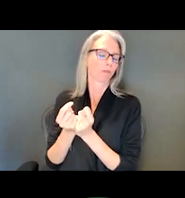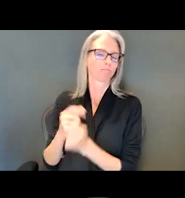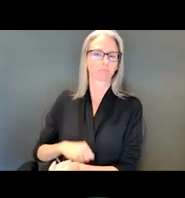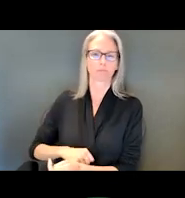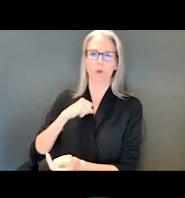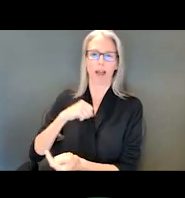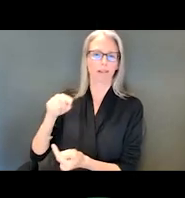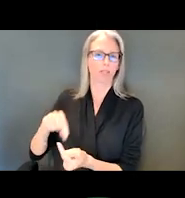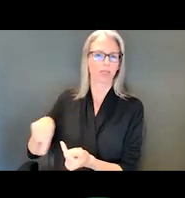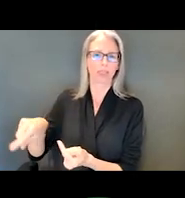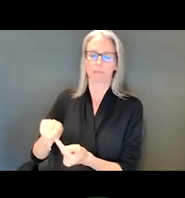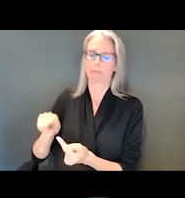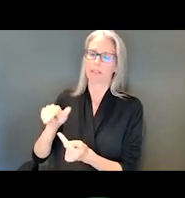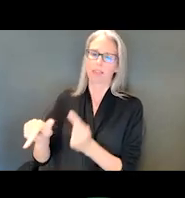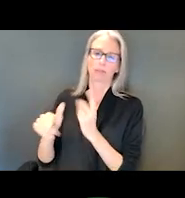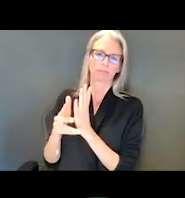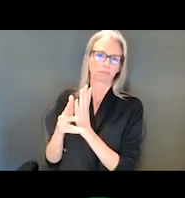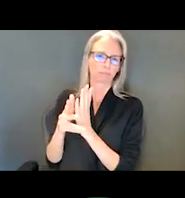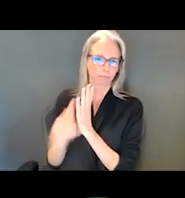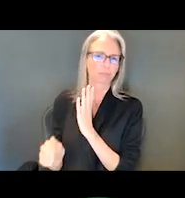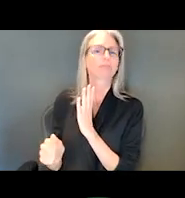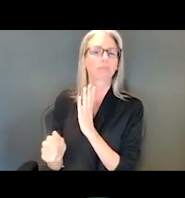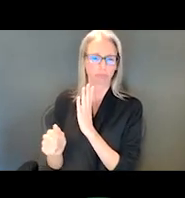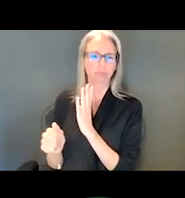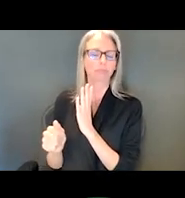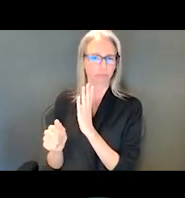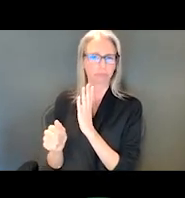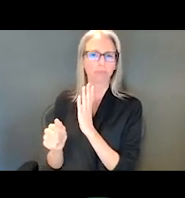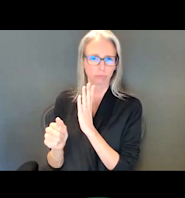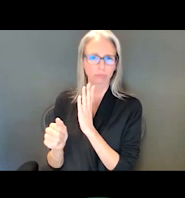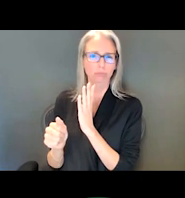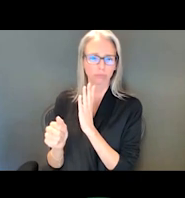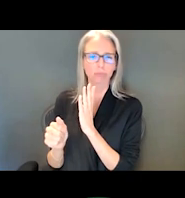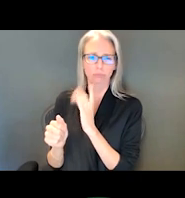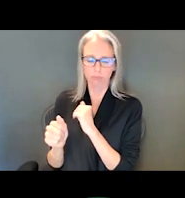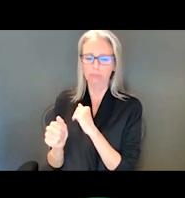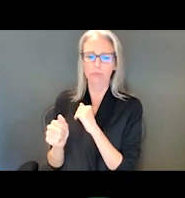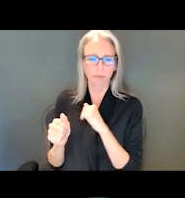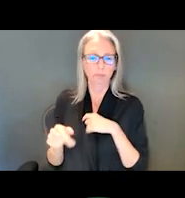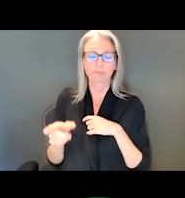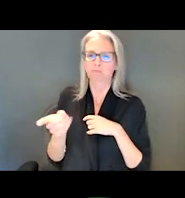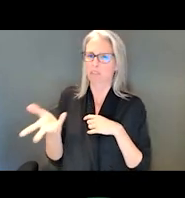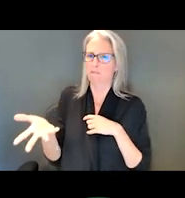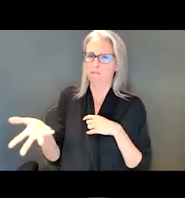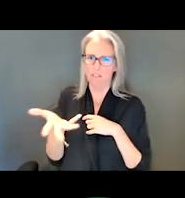I want to thank Allison for leading the organization of the conference. She was supported by 4 other people on our team.